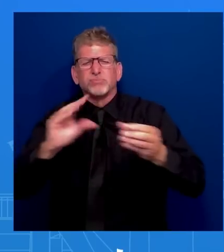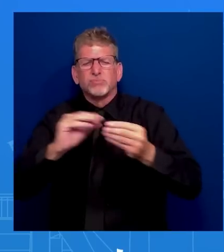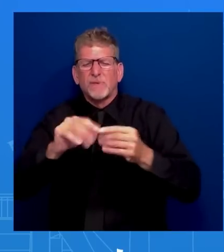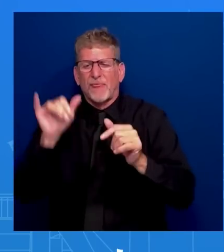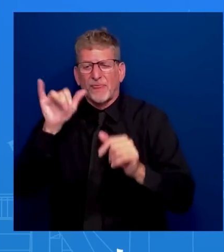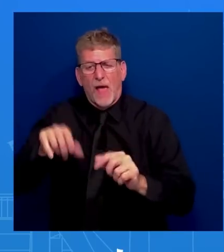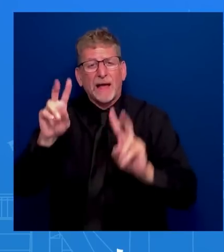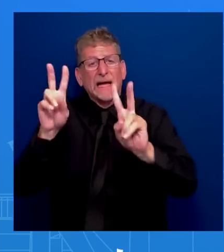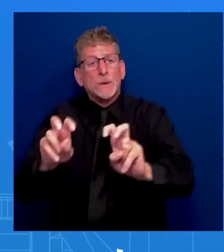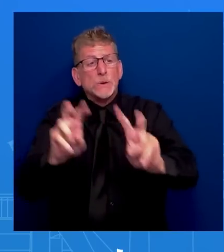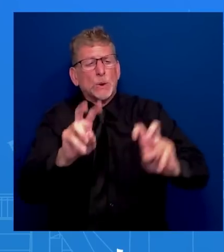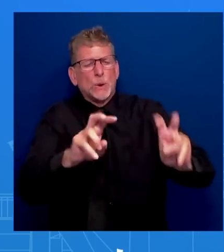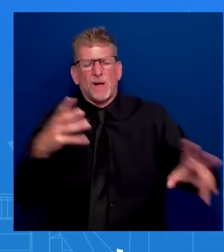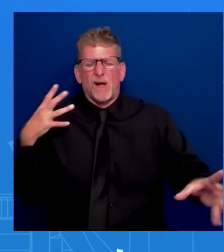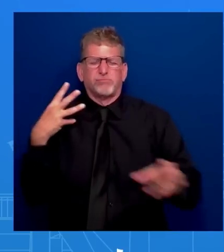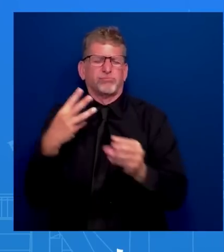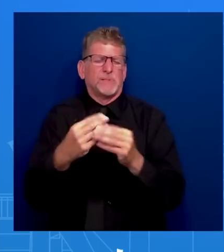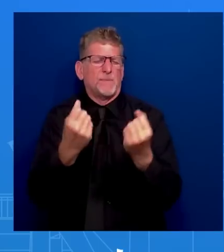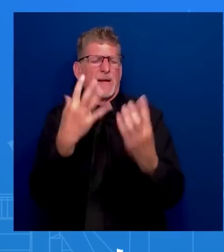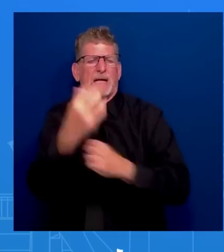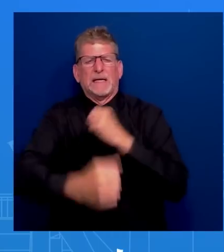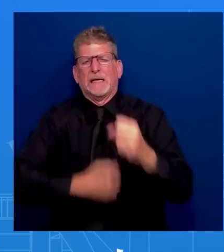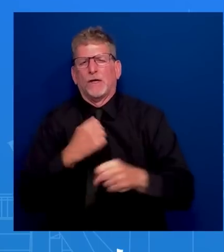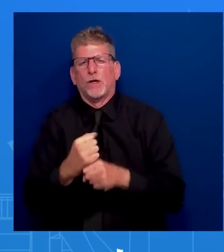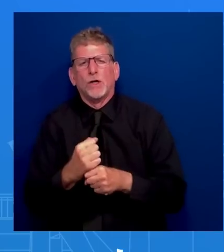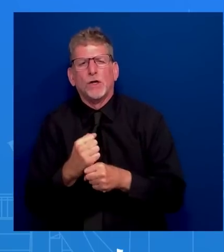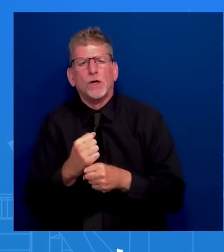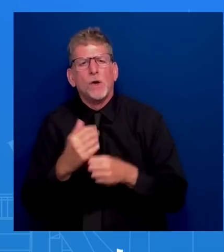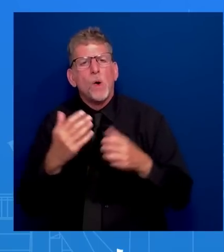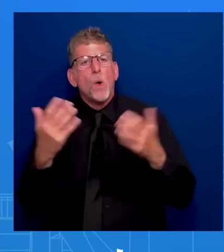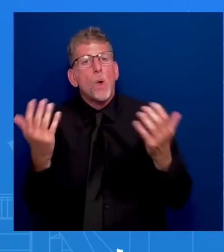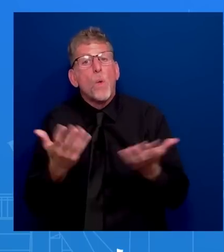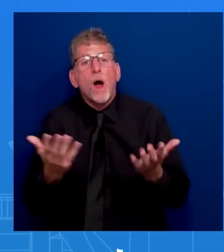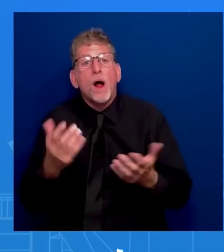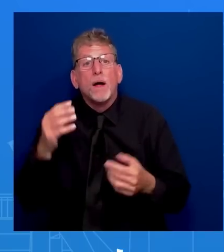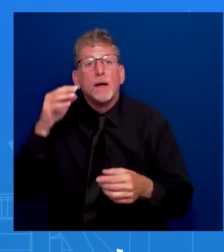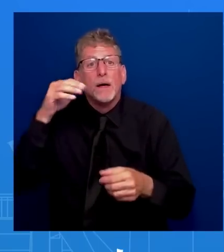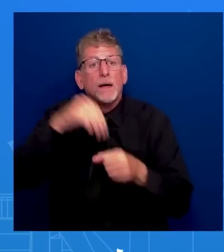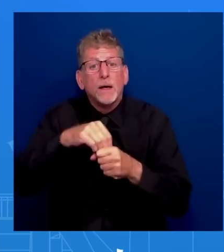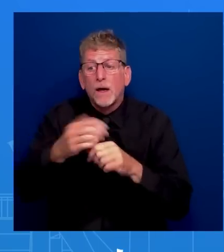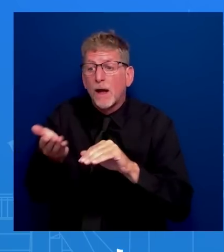and those components that are incredibly popular, when you think about how the American people